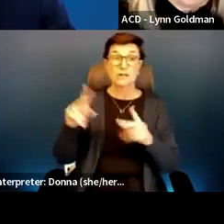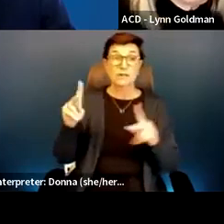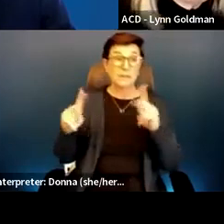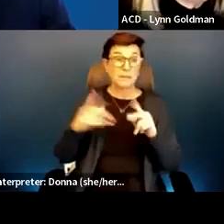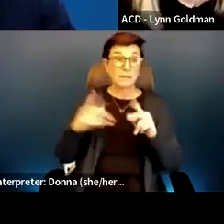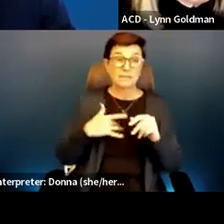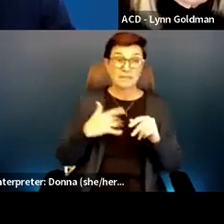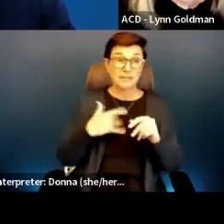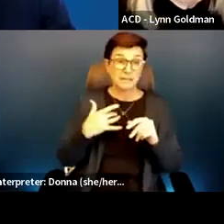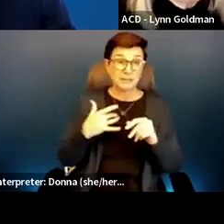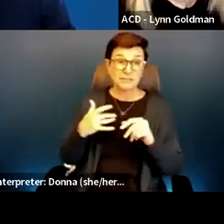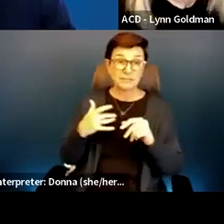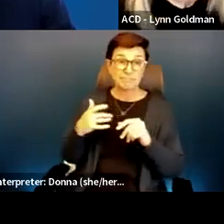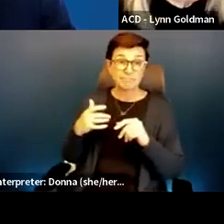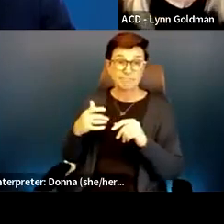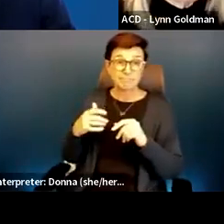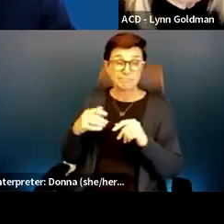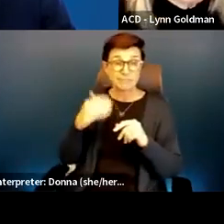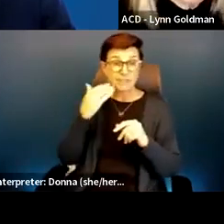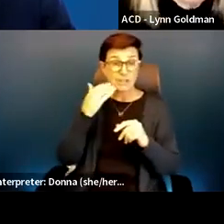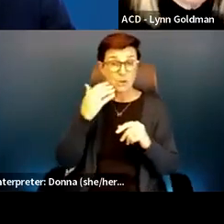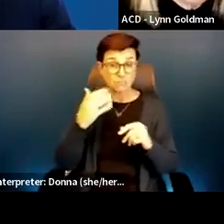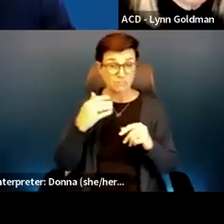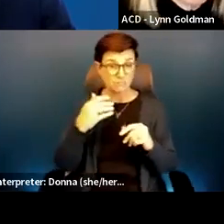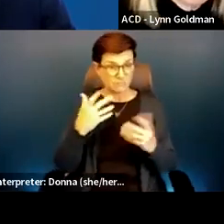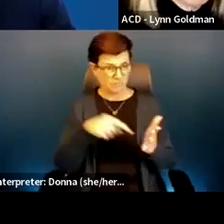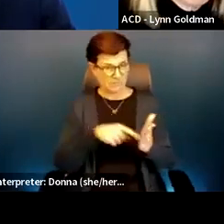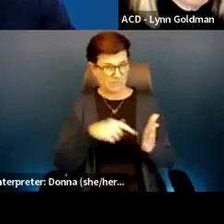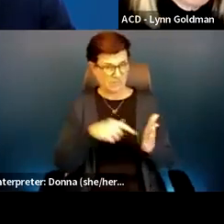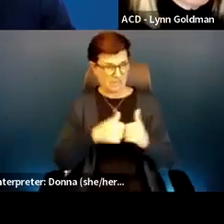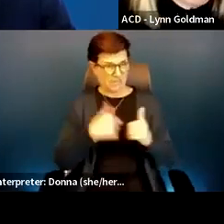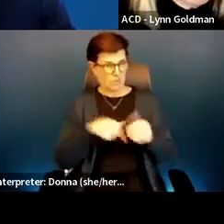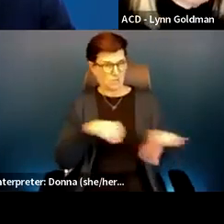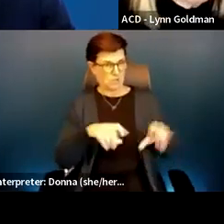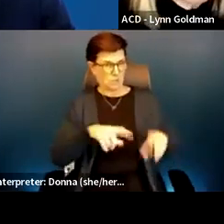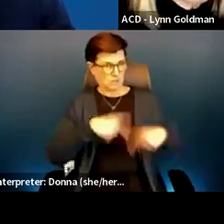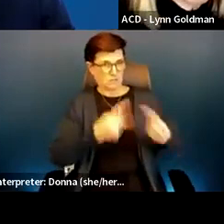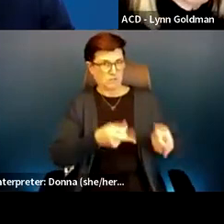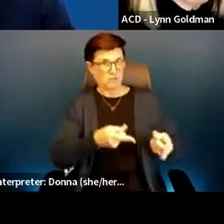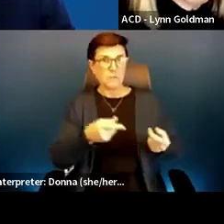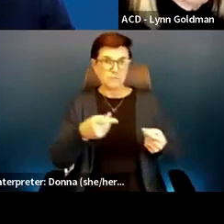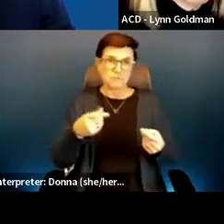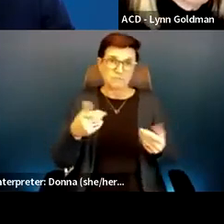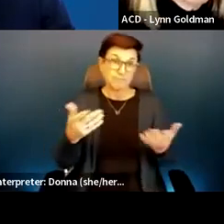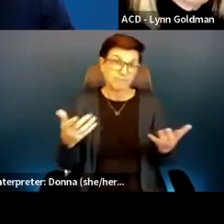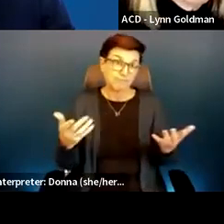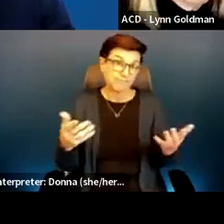this is the way we do things, then you can wind up with different kinds of challenges you don't want.